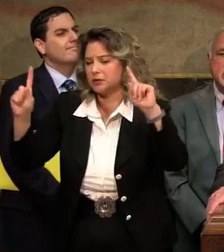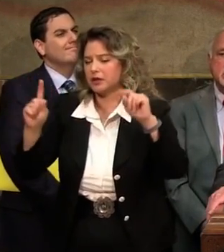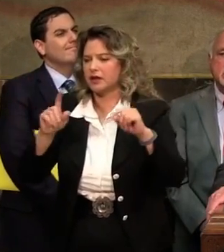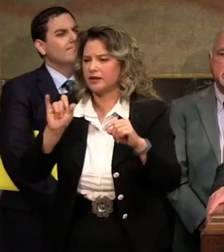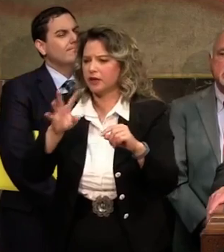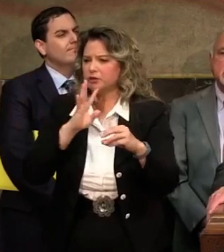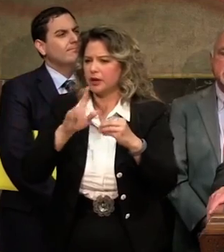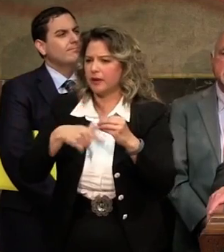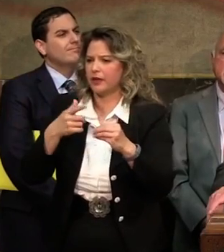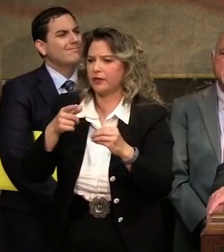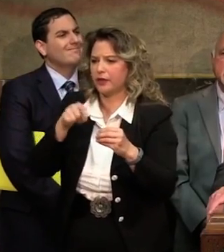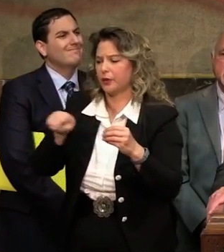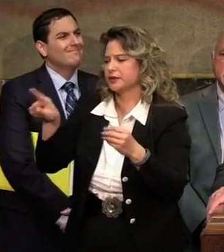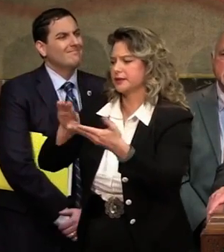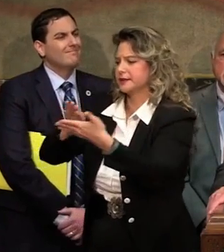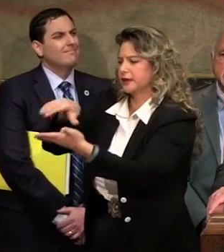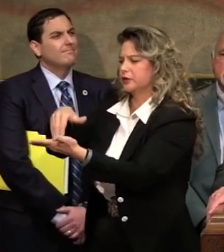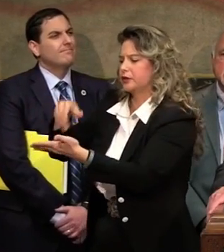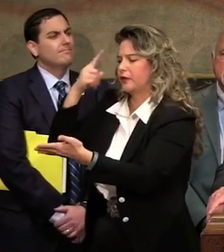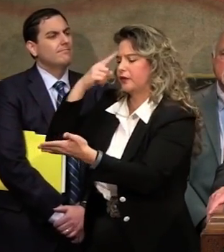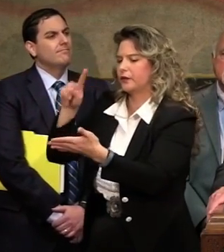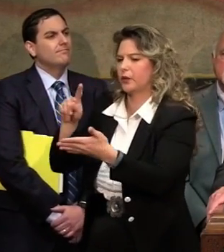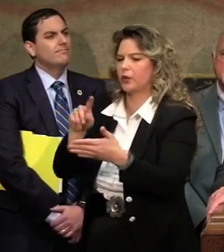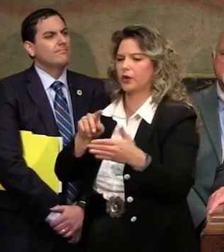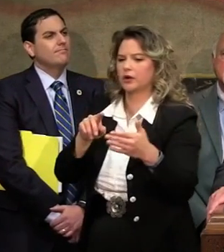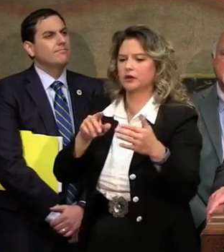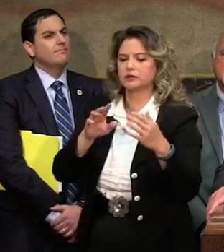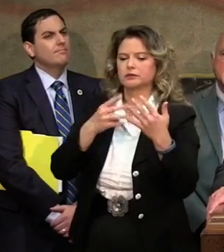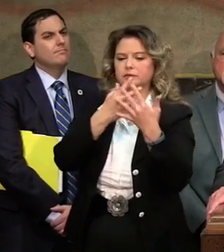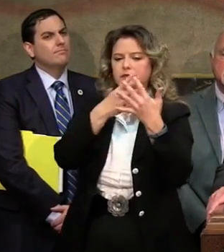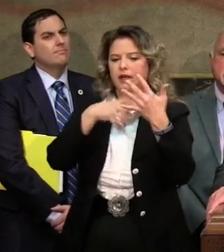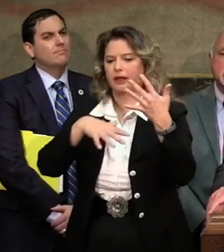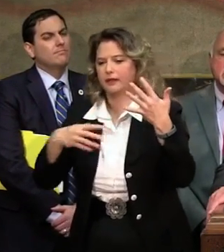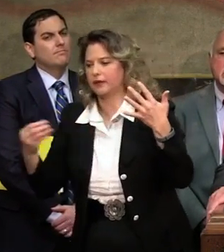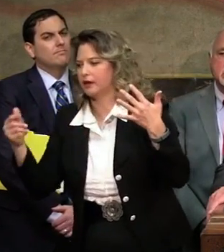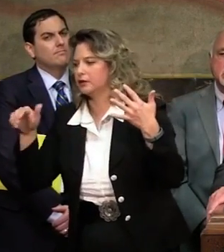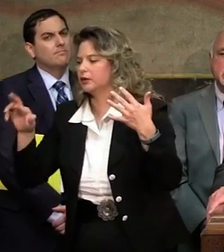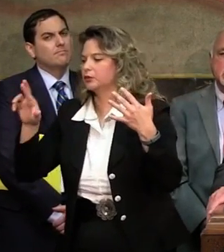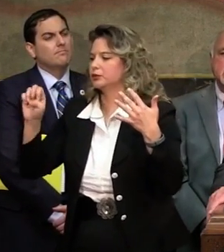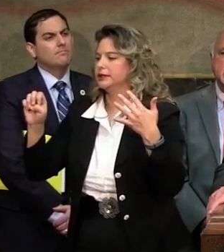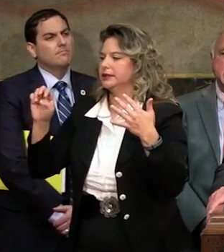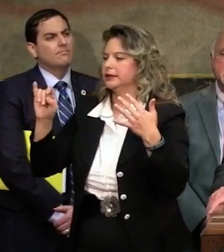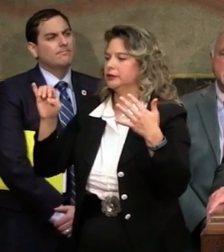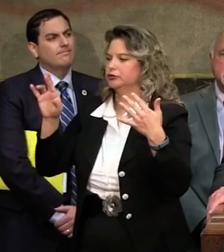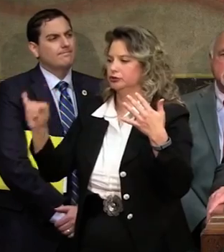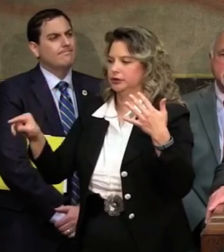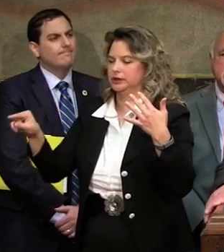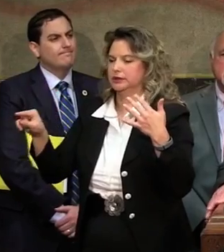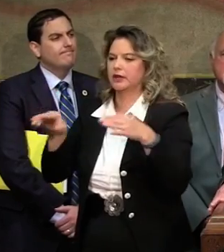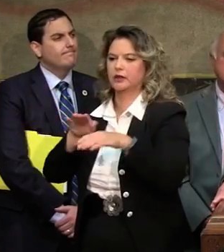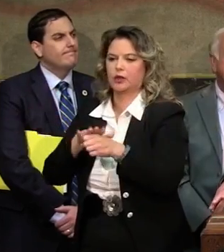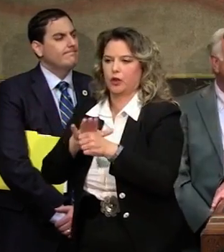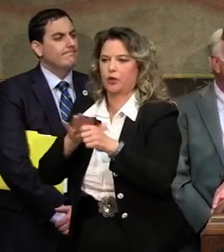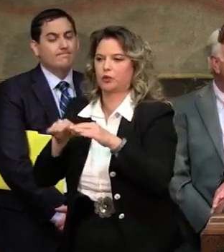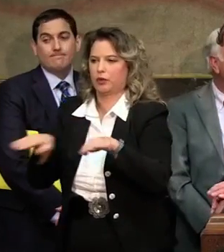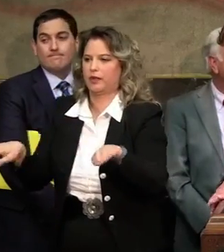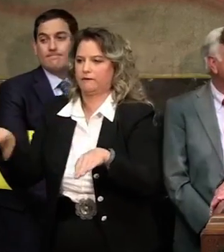about or about is is at the local level with the sheriff's in partnership as the governor mentioned